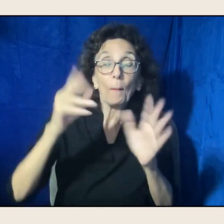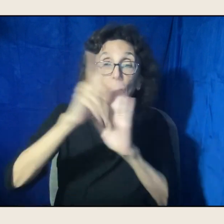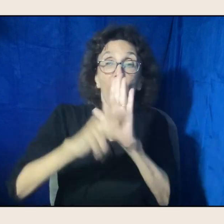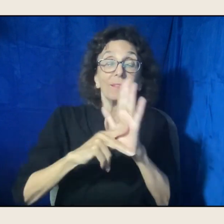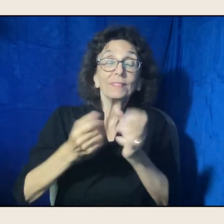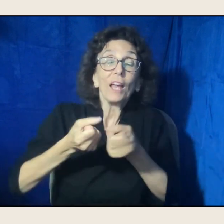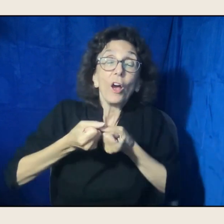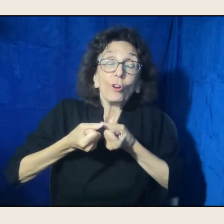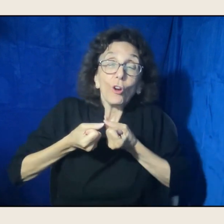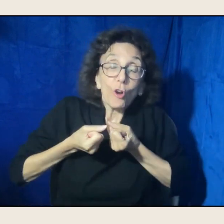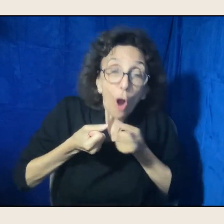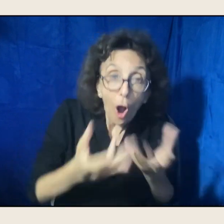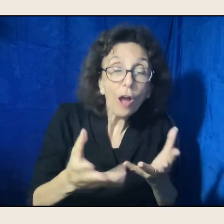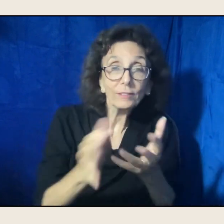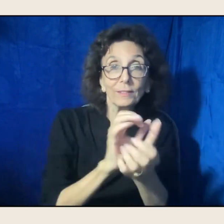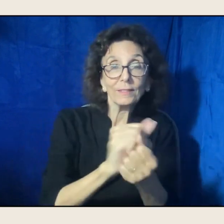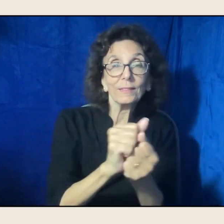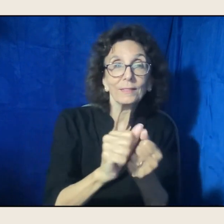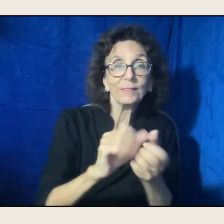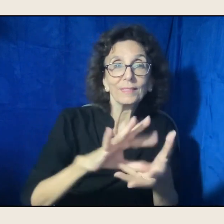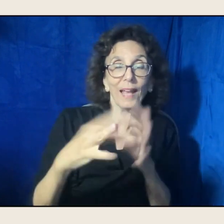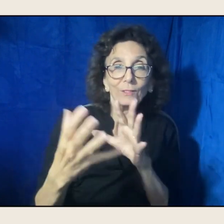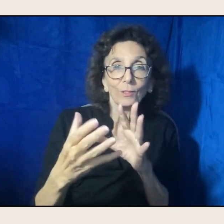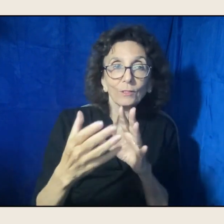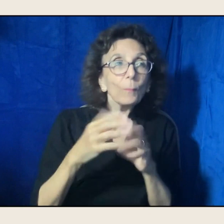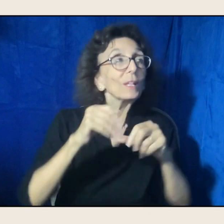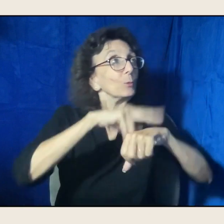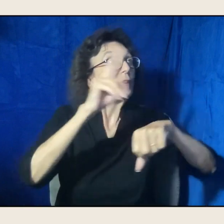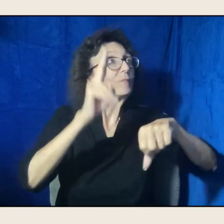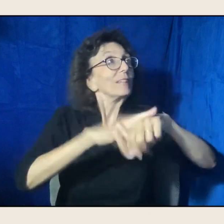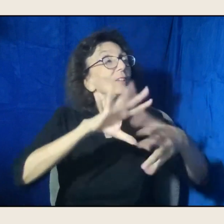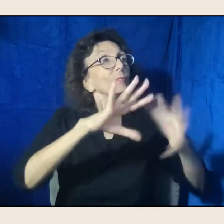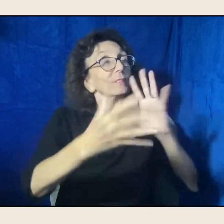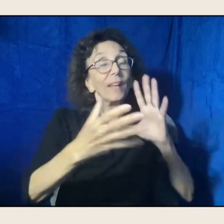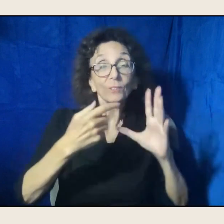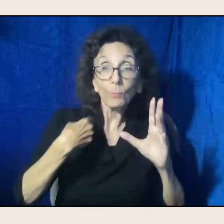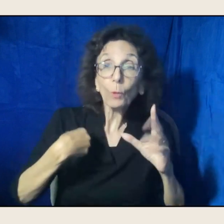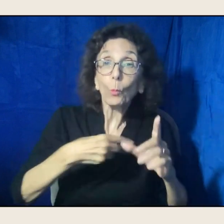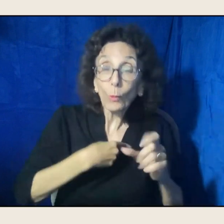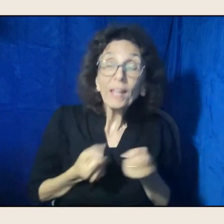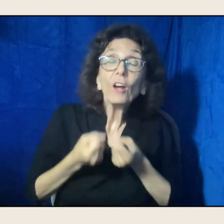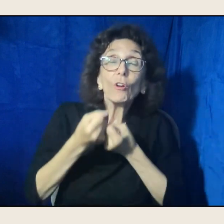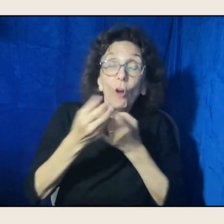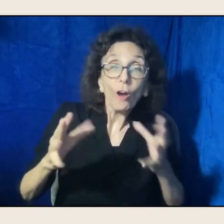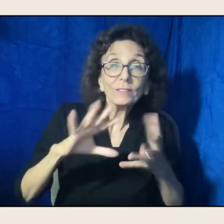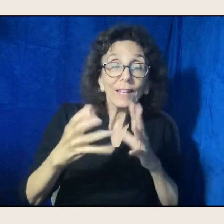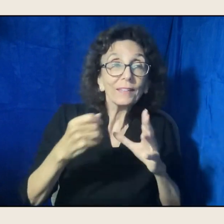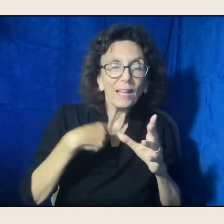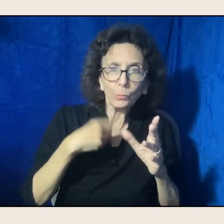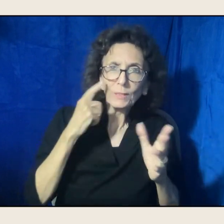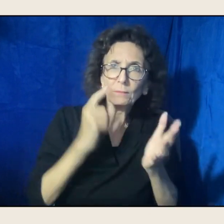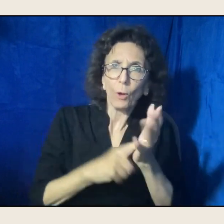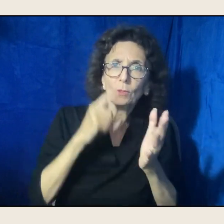with these natural disasters that are only getting more and more frequent, stronger, intense,